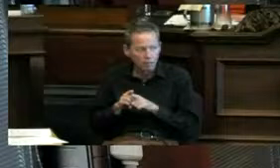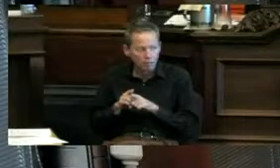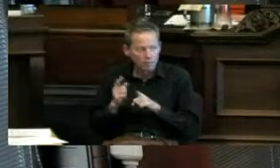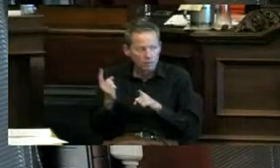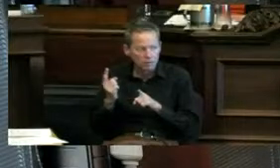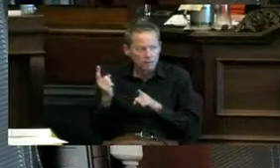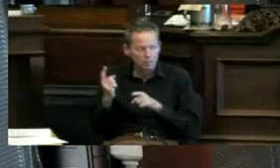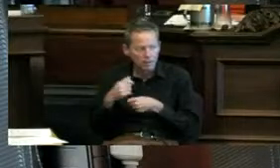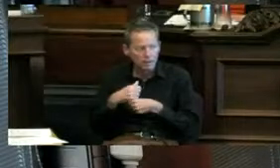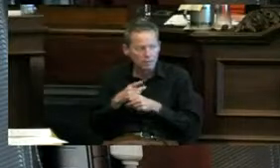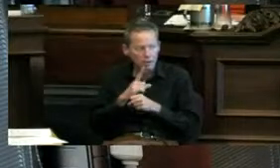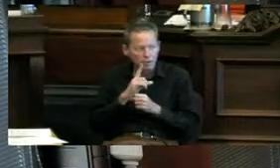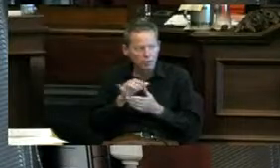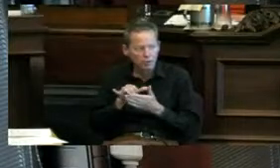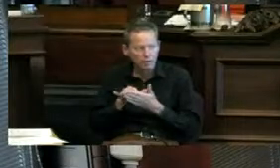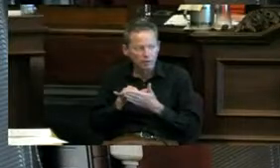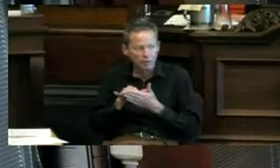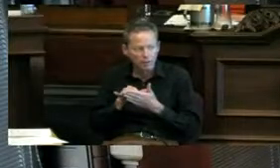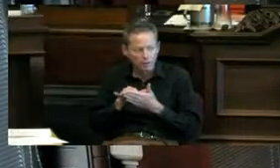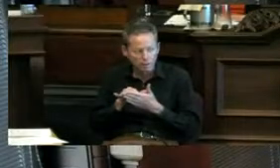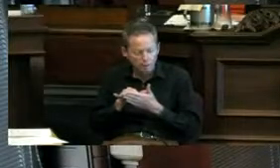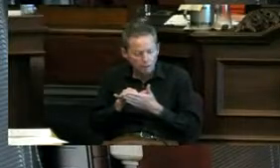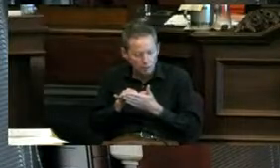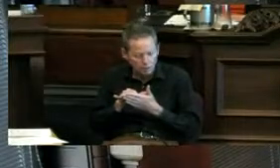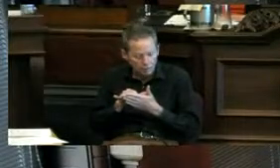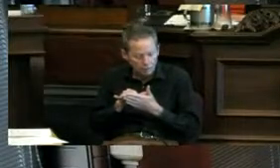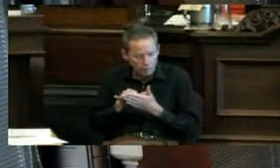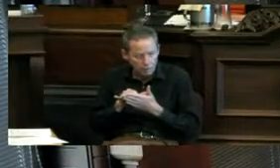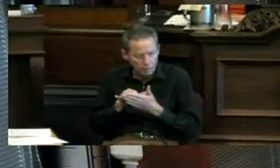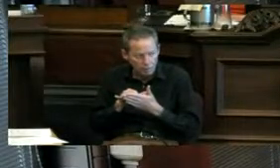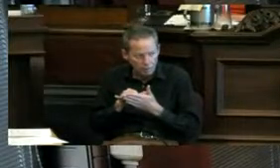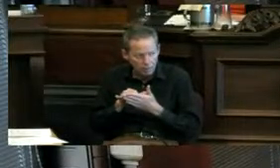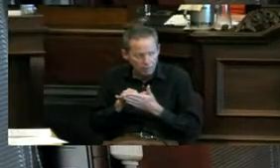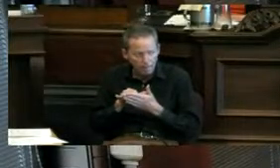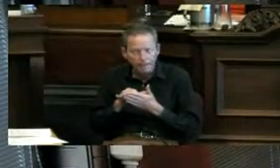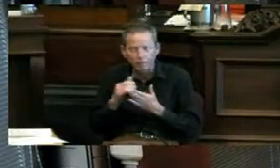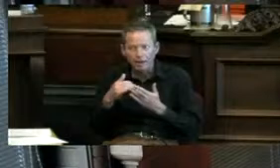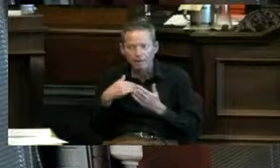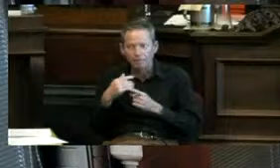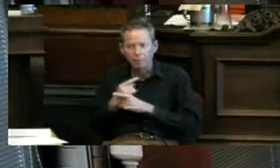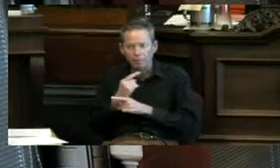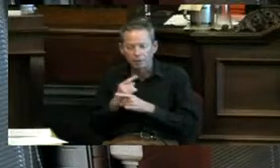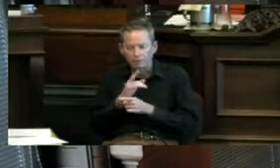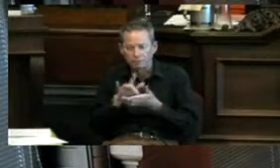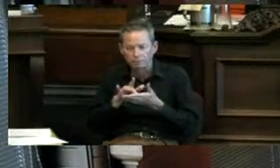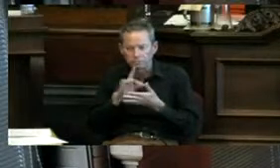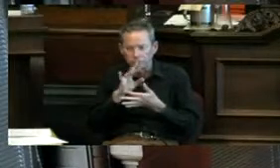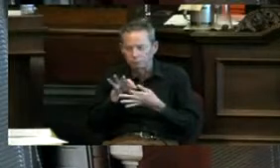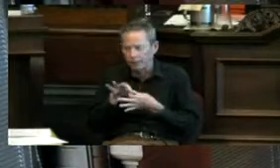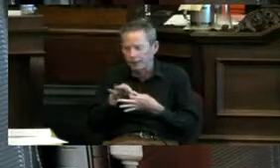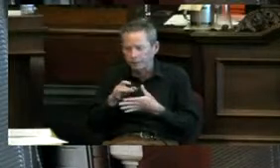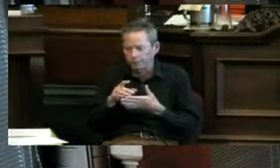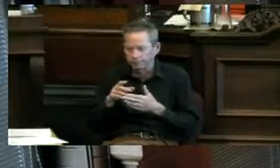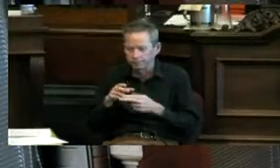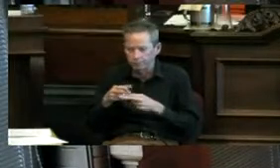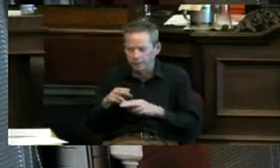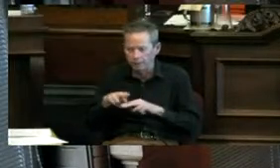consultant is seeing with other clients that they have in this space to make sure that, you